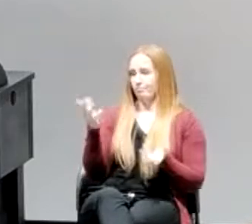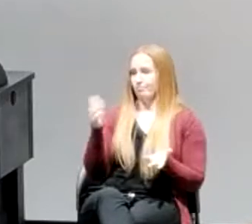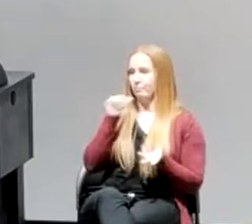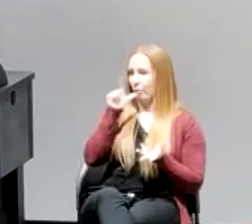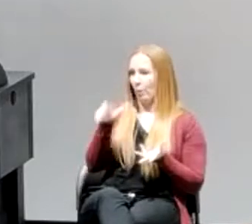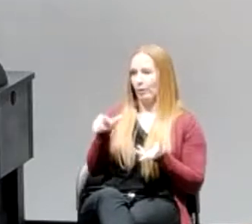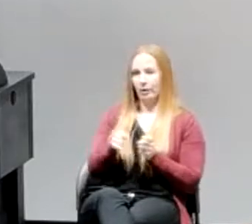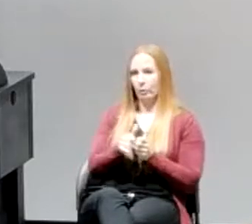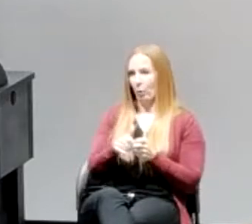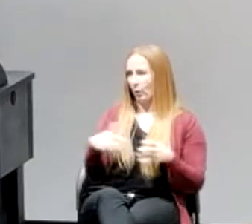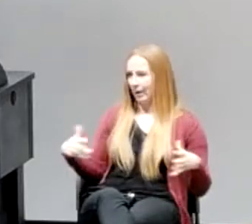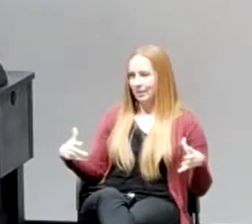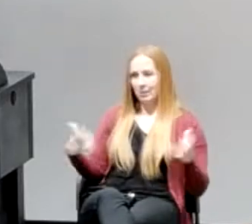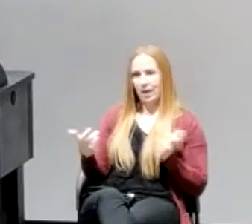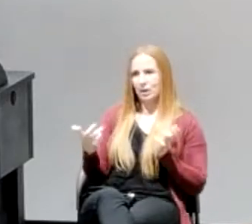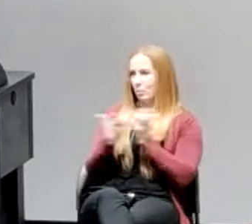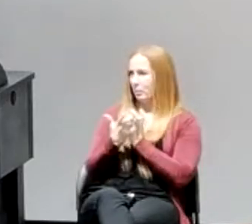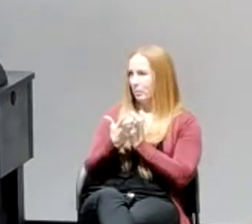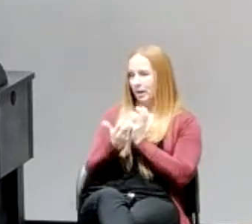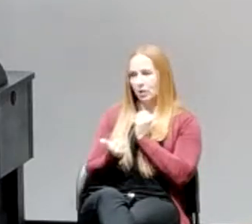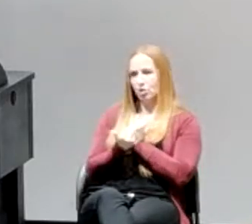That's what the economy needed and guess what? The district delivered.